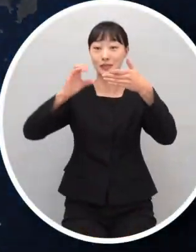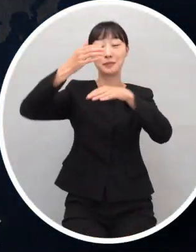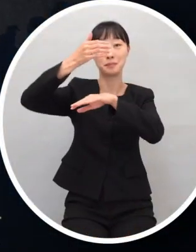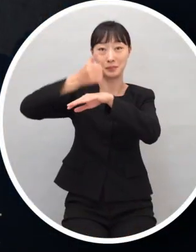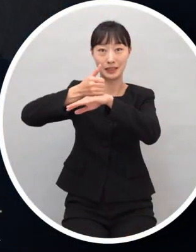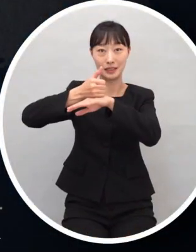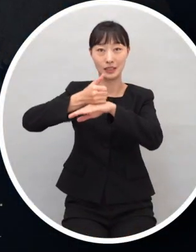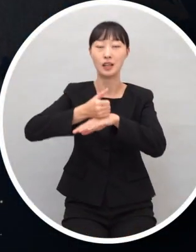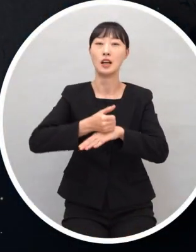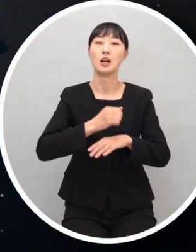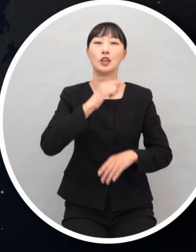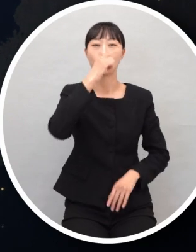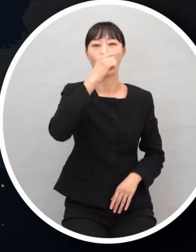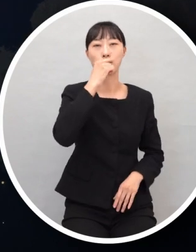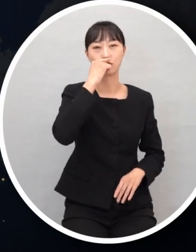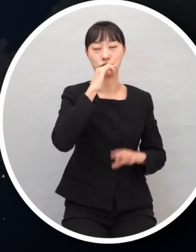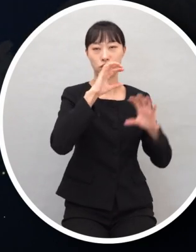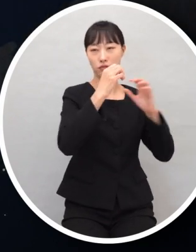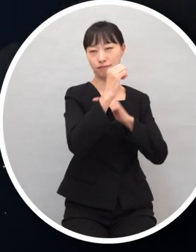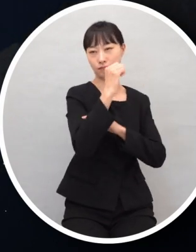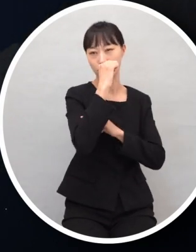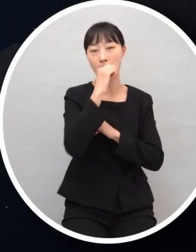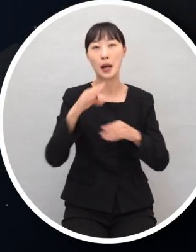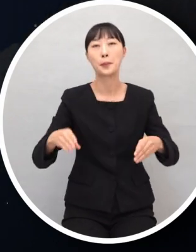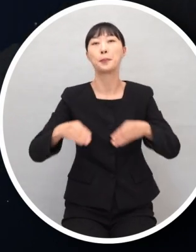In the late 19th century, Korea opened its doors and signed treaties with Western powers.